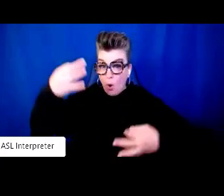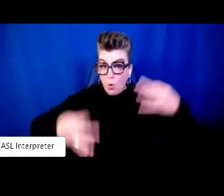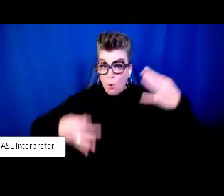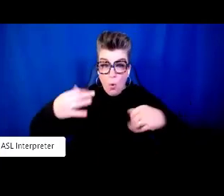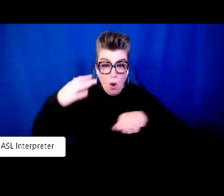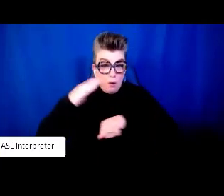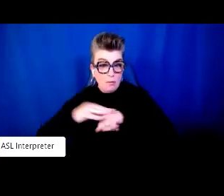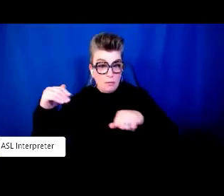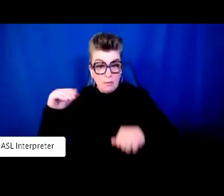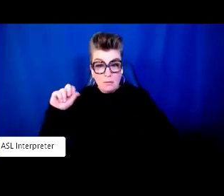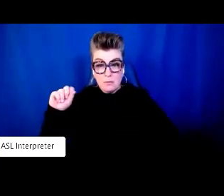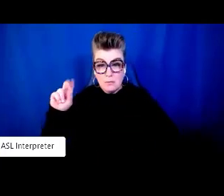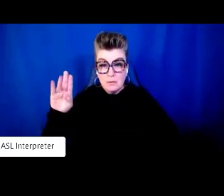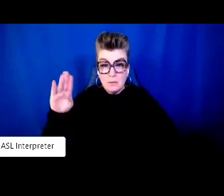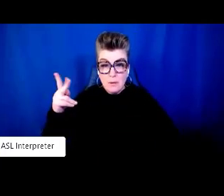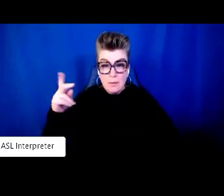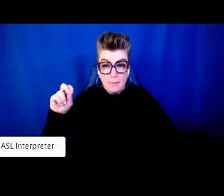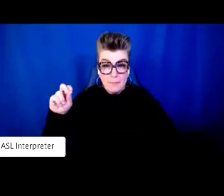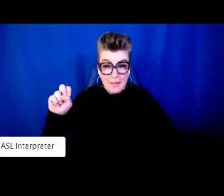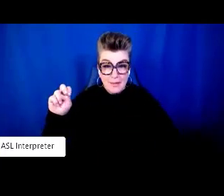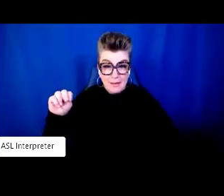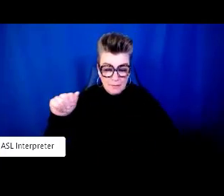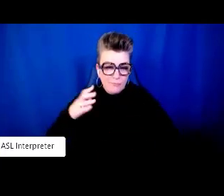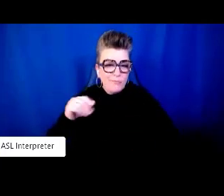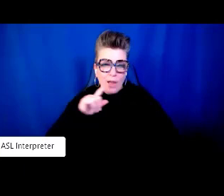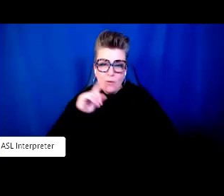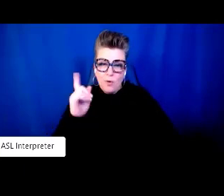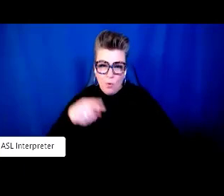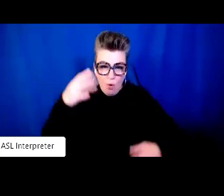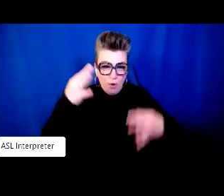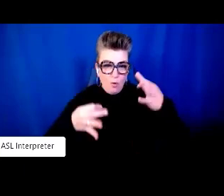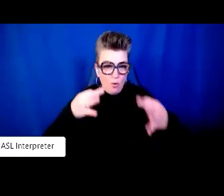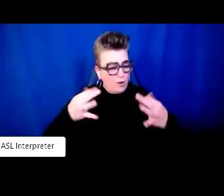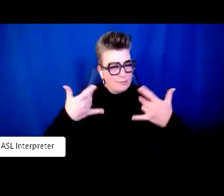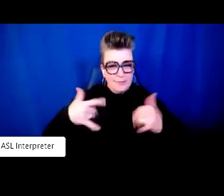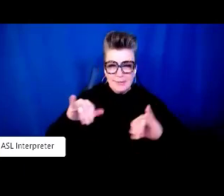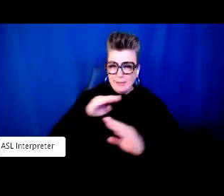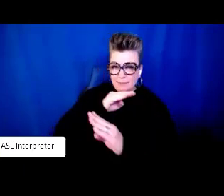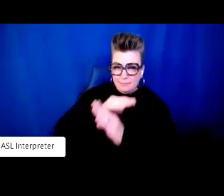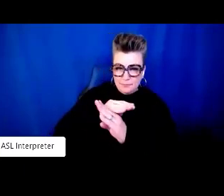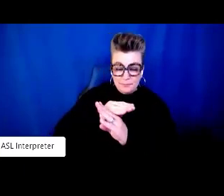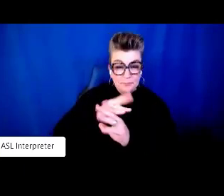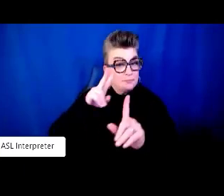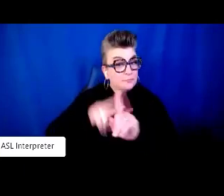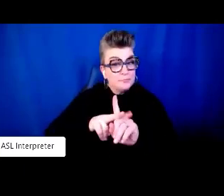The NIH certificates of confidentiality policy applies to all biomedical, behavioral, clinical